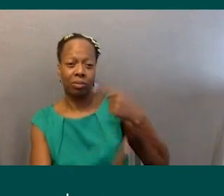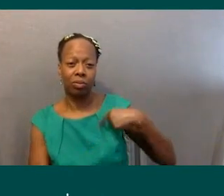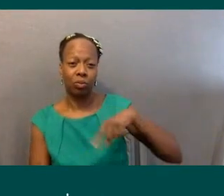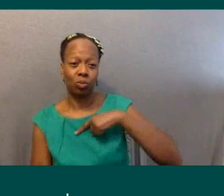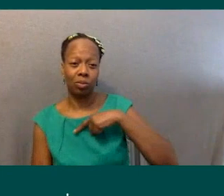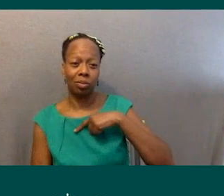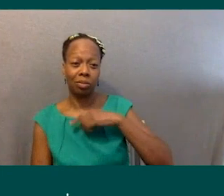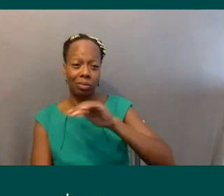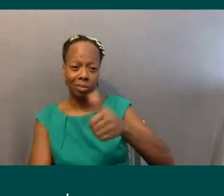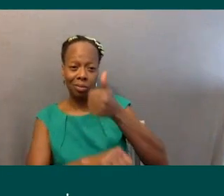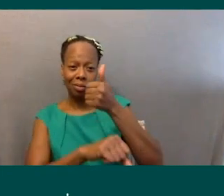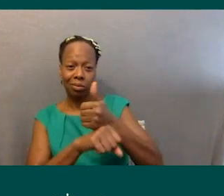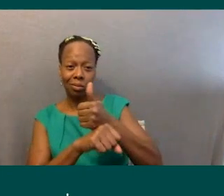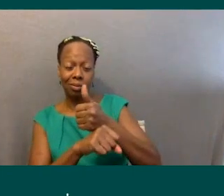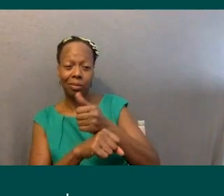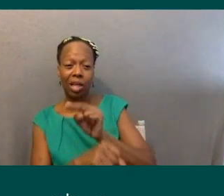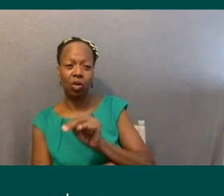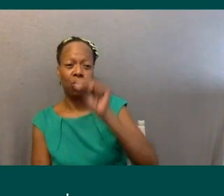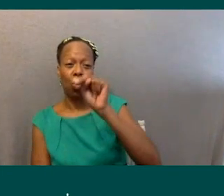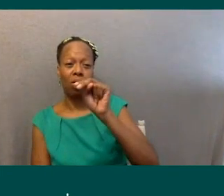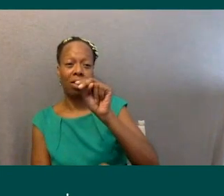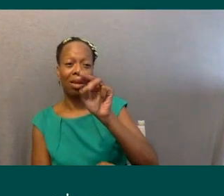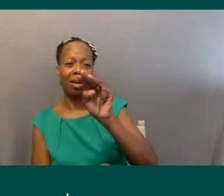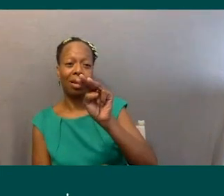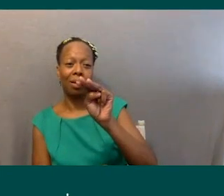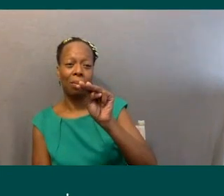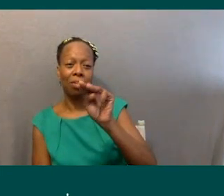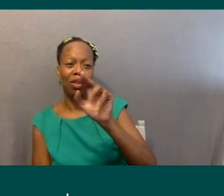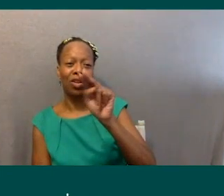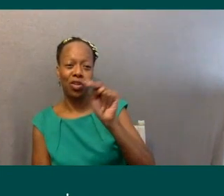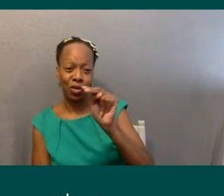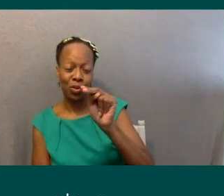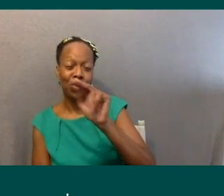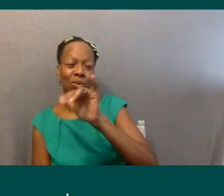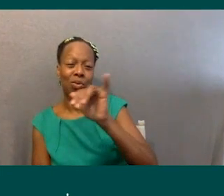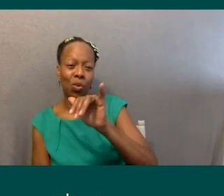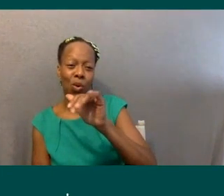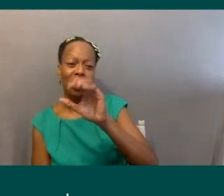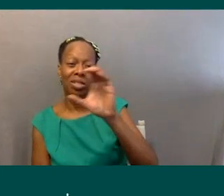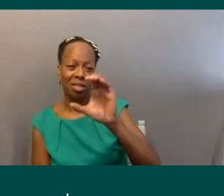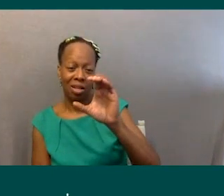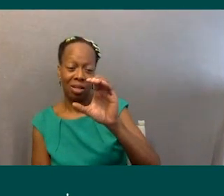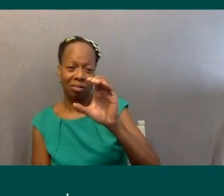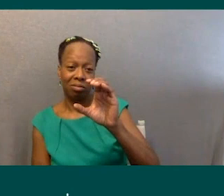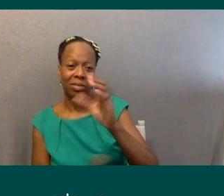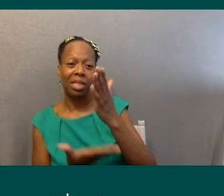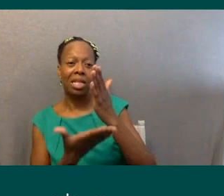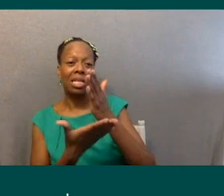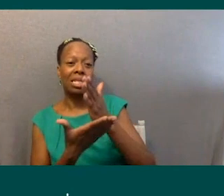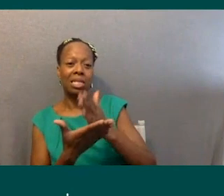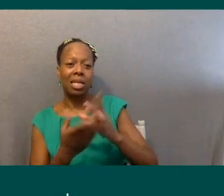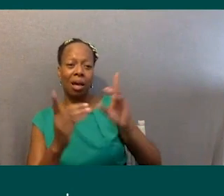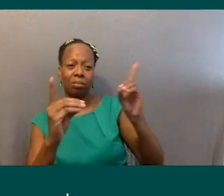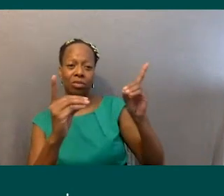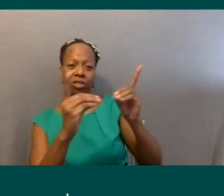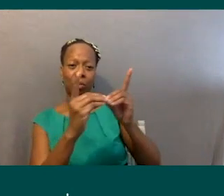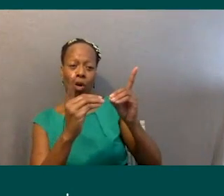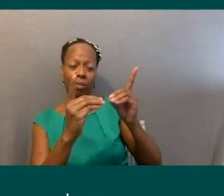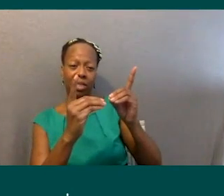in Northern Manhattan, some of the departments are shared between Columbia and Cornell, others are not.